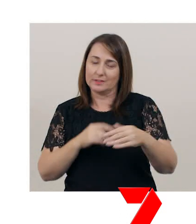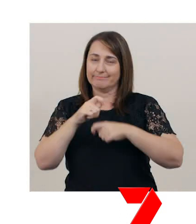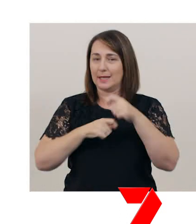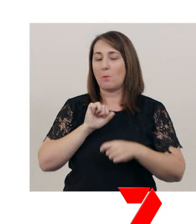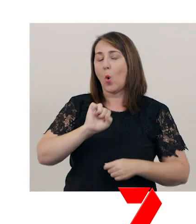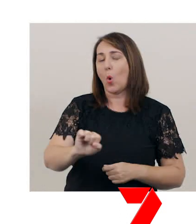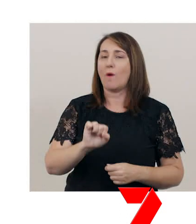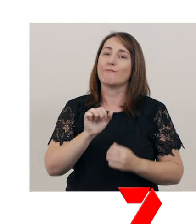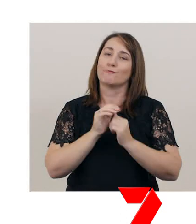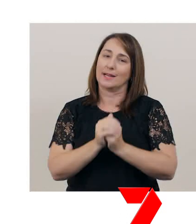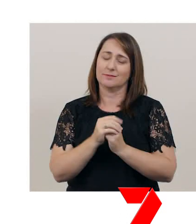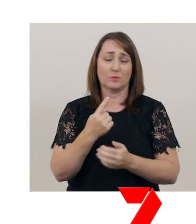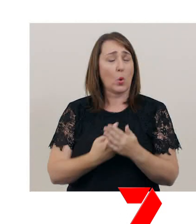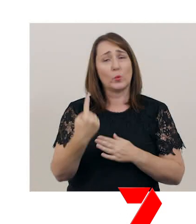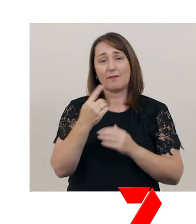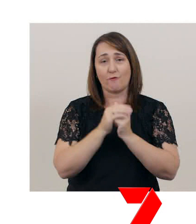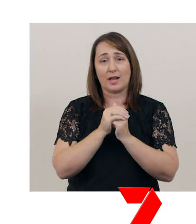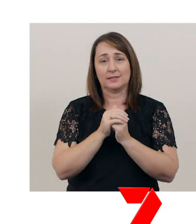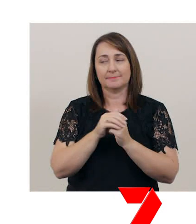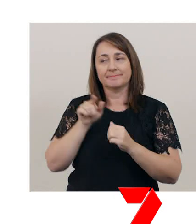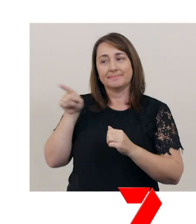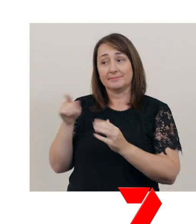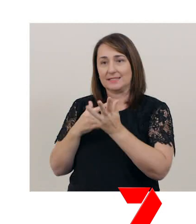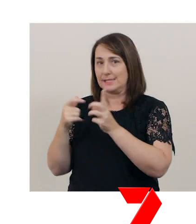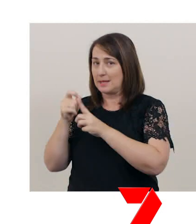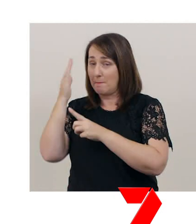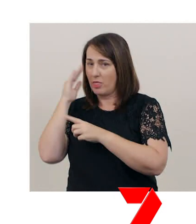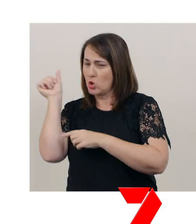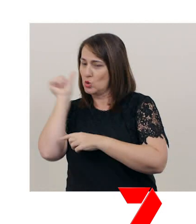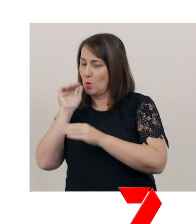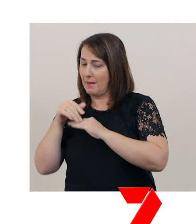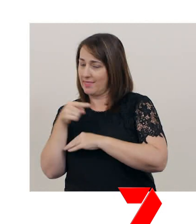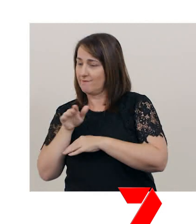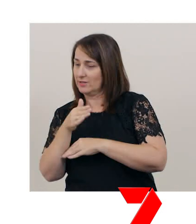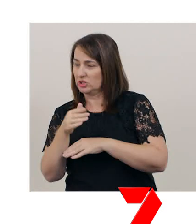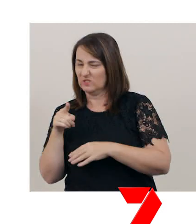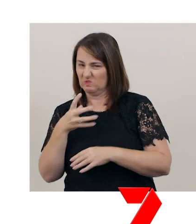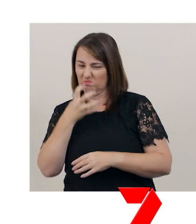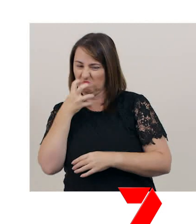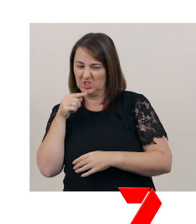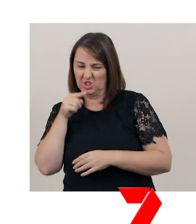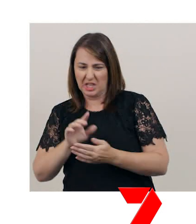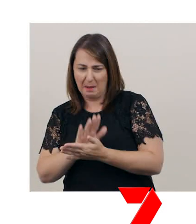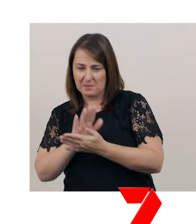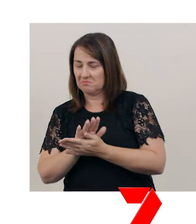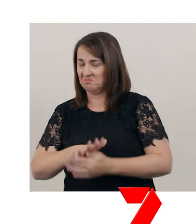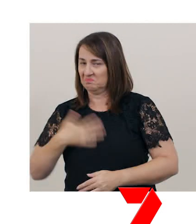Ye Xian’s step-mother knew about the fish. Angry that Ye Xian had found happiness, she planned to kill the fish,